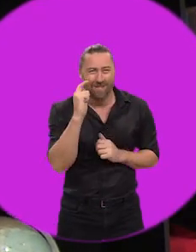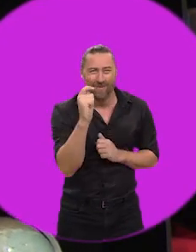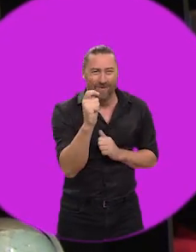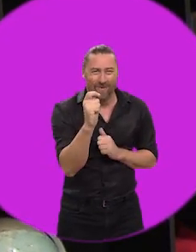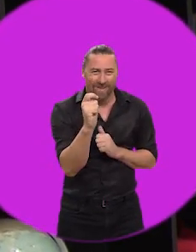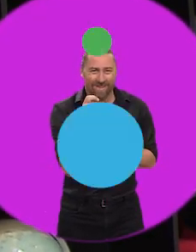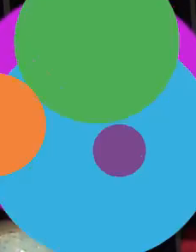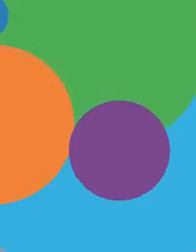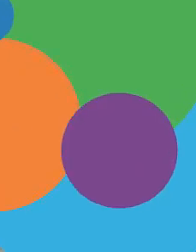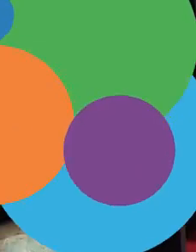See ya soon.